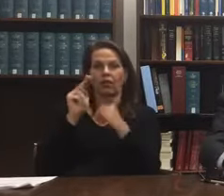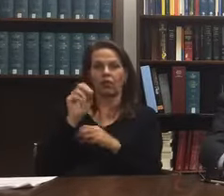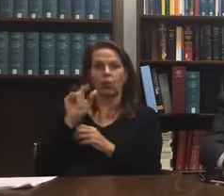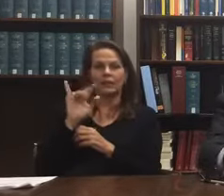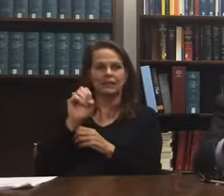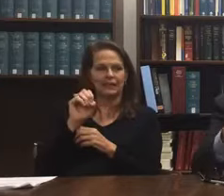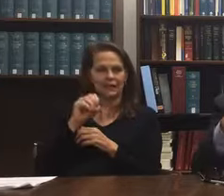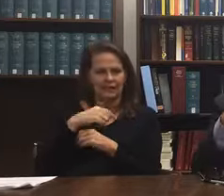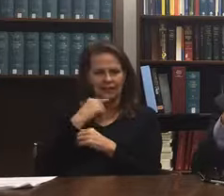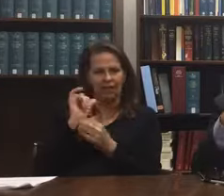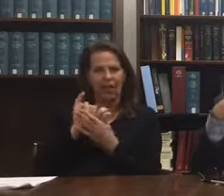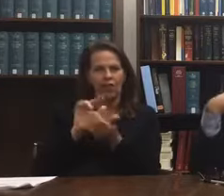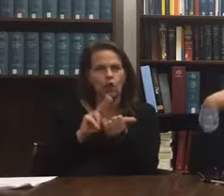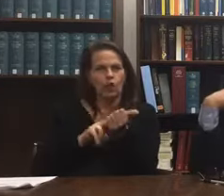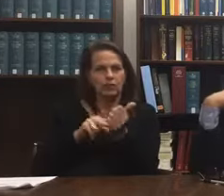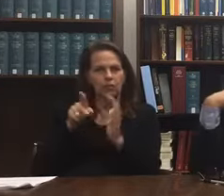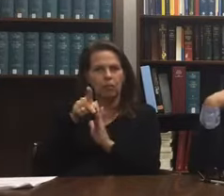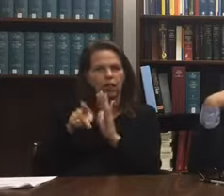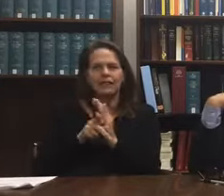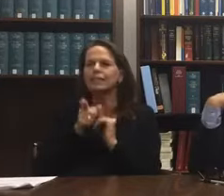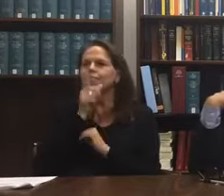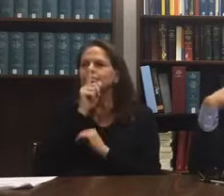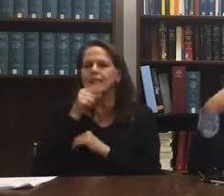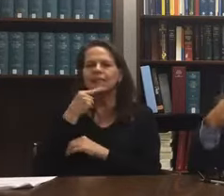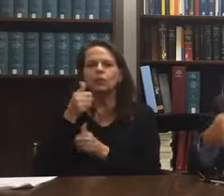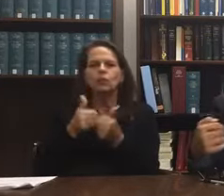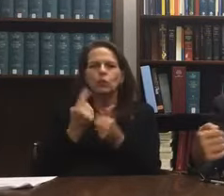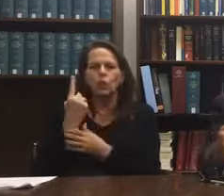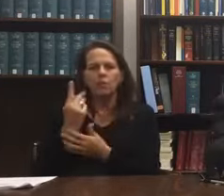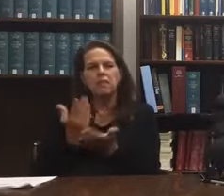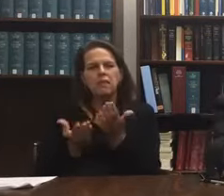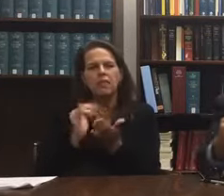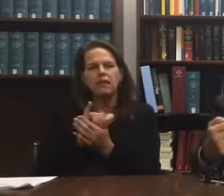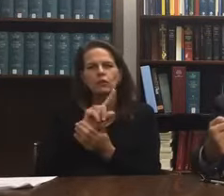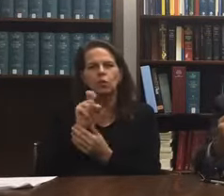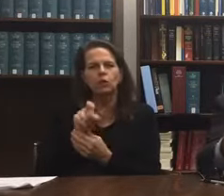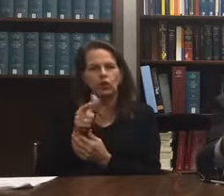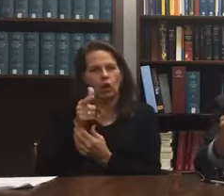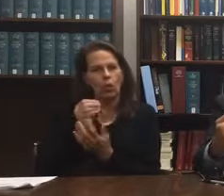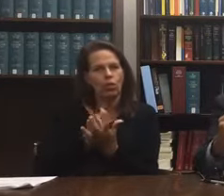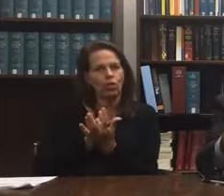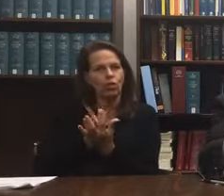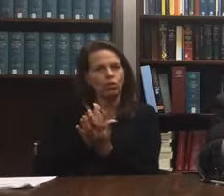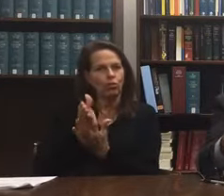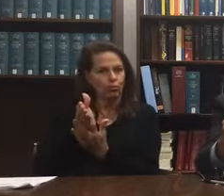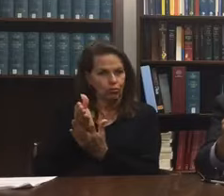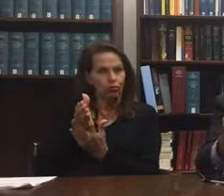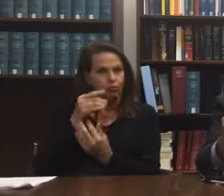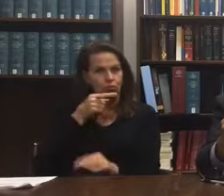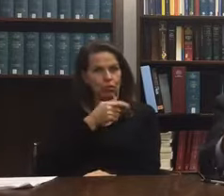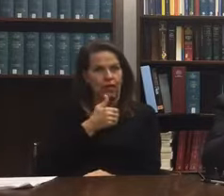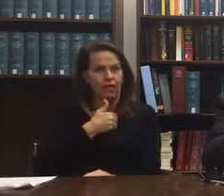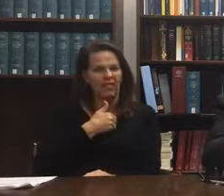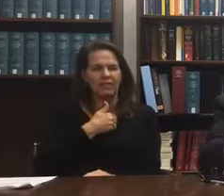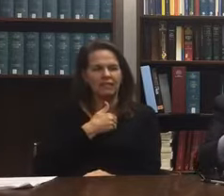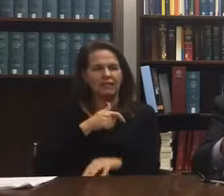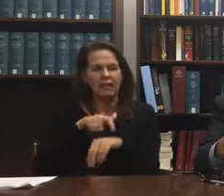policies and doesn't specify which one and so that might be a question when they're going through when you have a China chance to ask them questions which